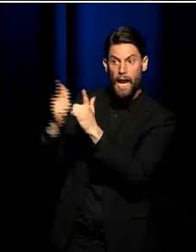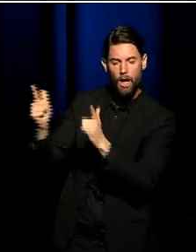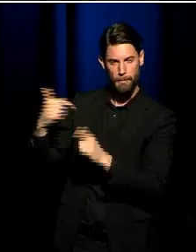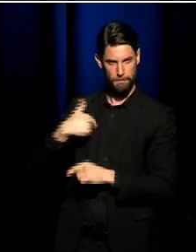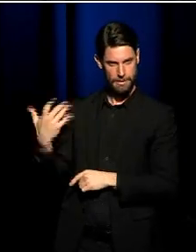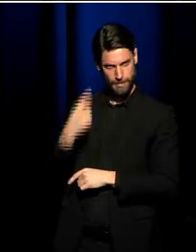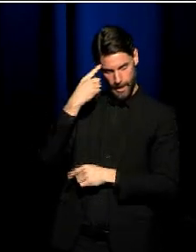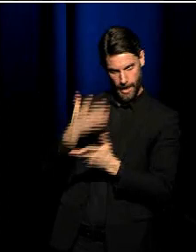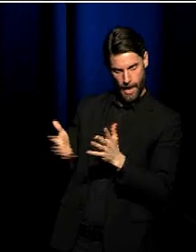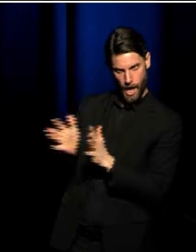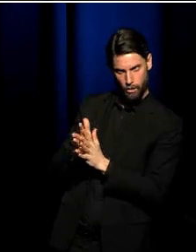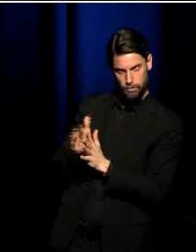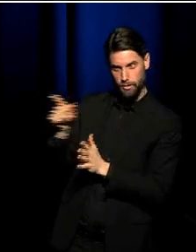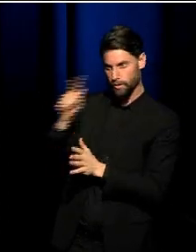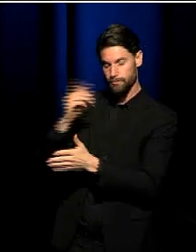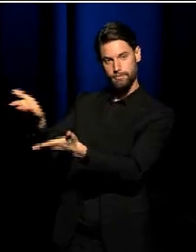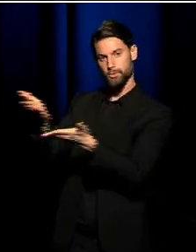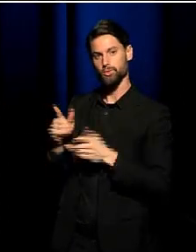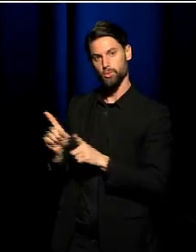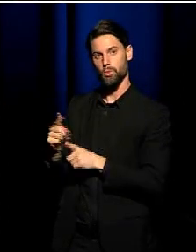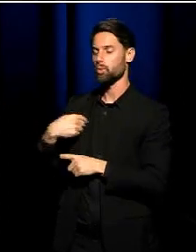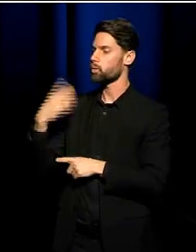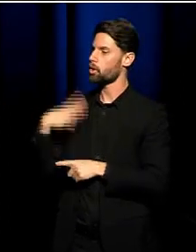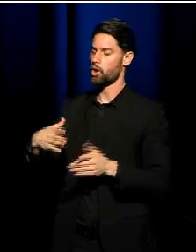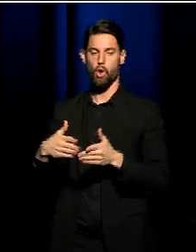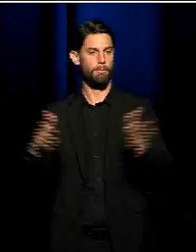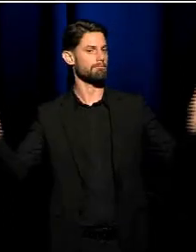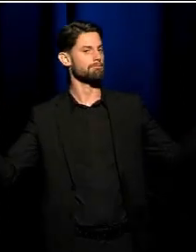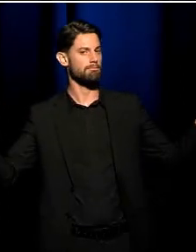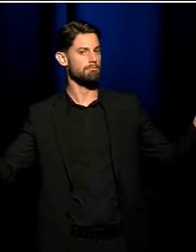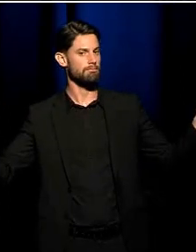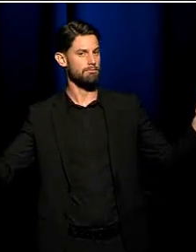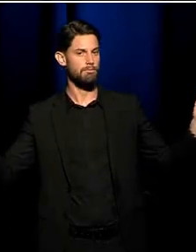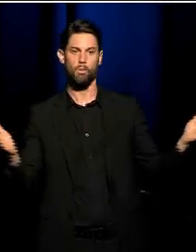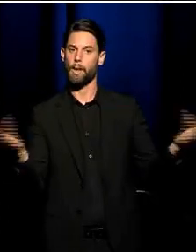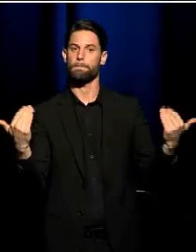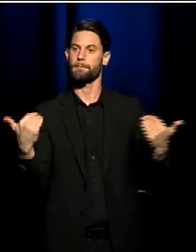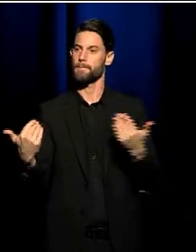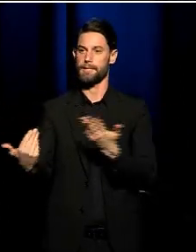for ensuring that the Commission is as accessible as possible. Of course all